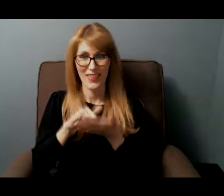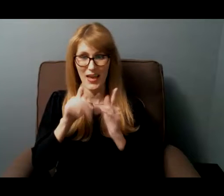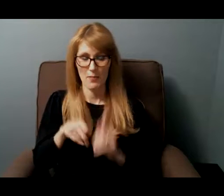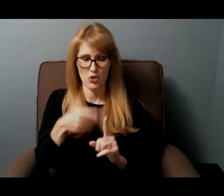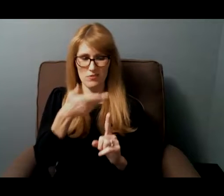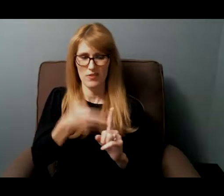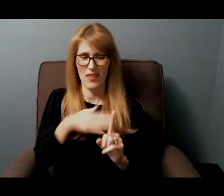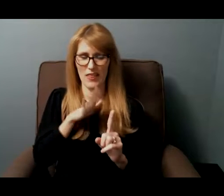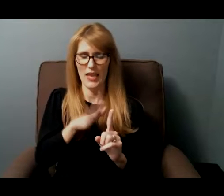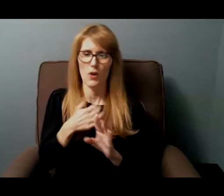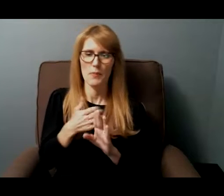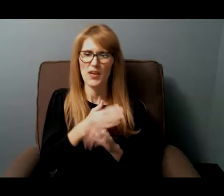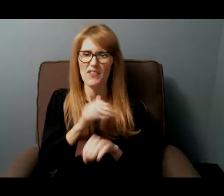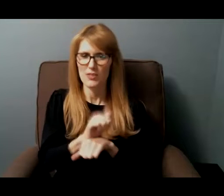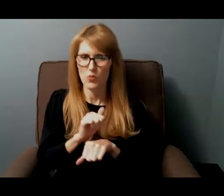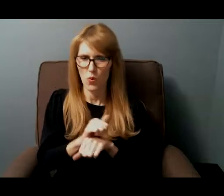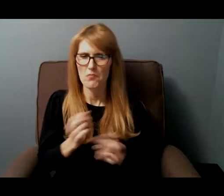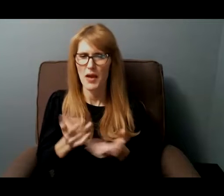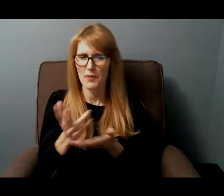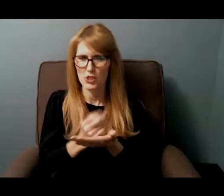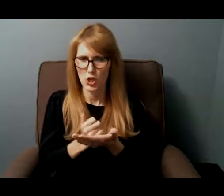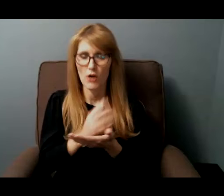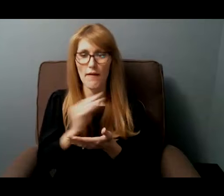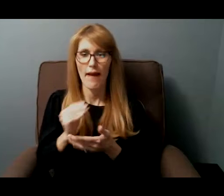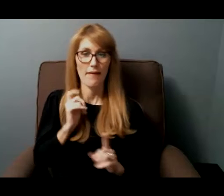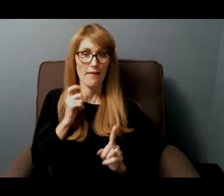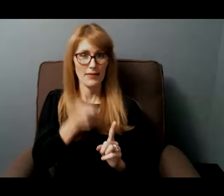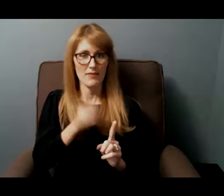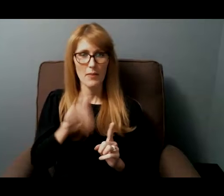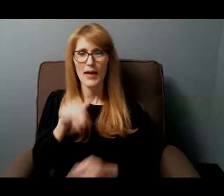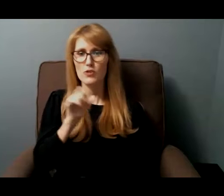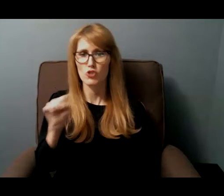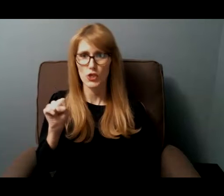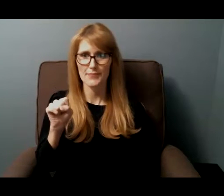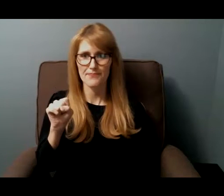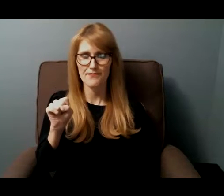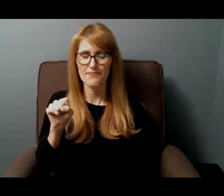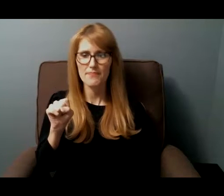it's administered by Social Security, which is the fact that it's based on previous work and earnings